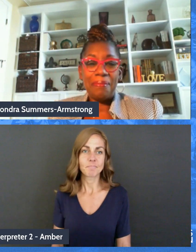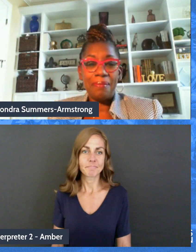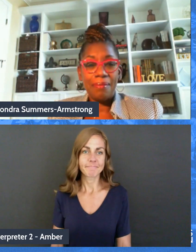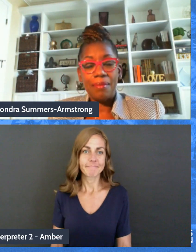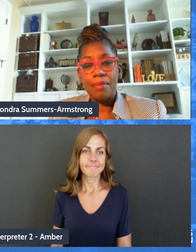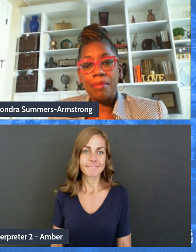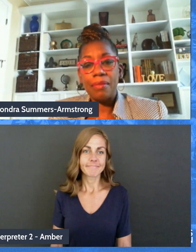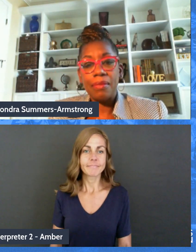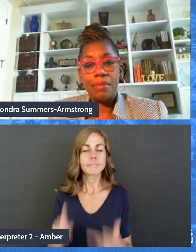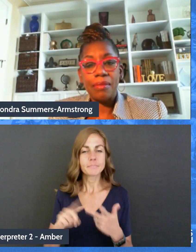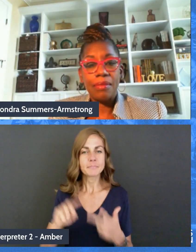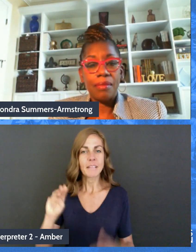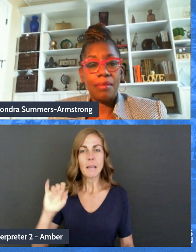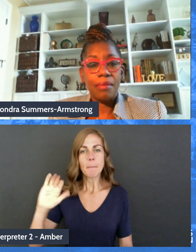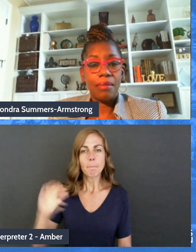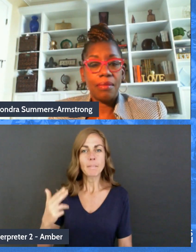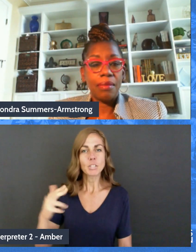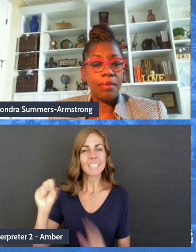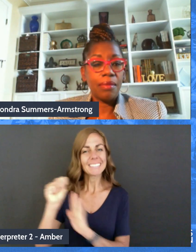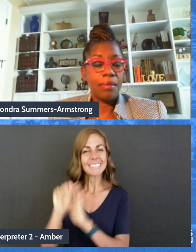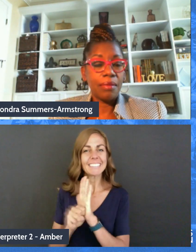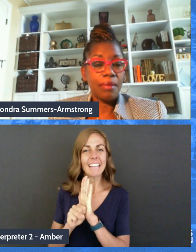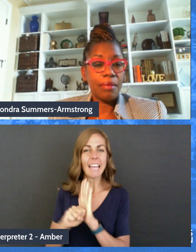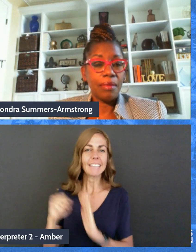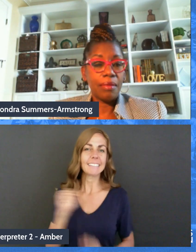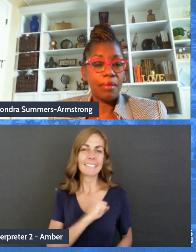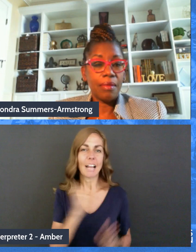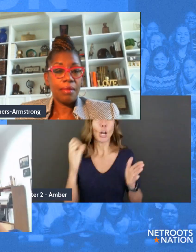Michigan State Senator, Stephanie Chang.